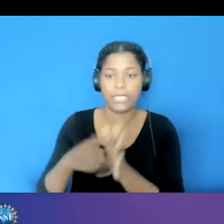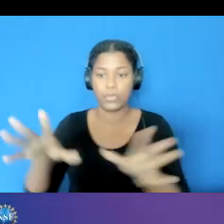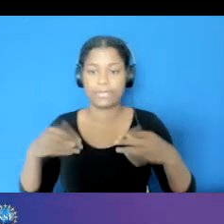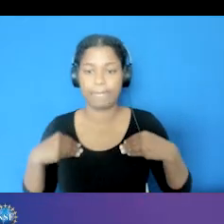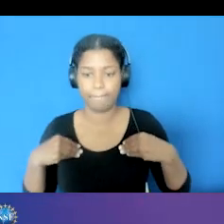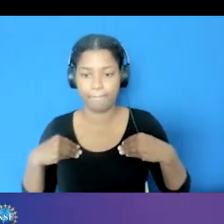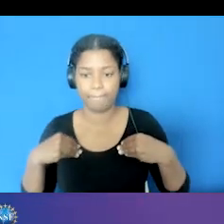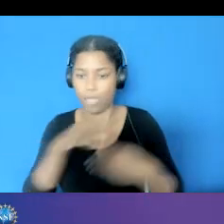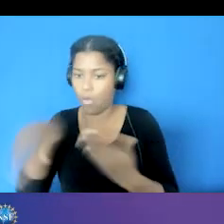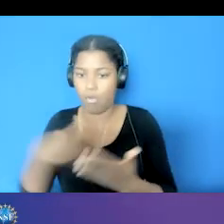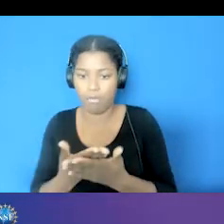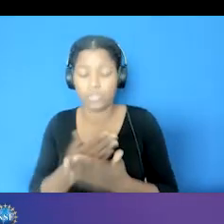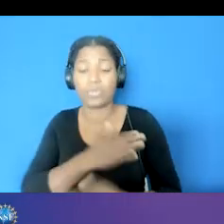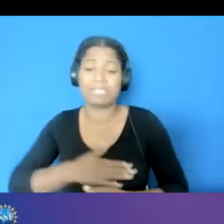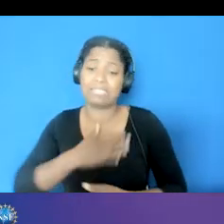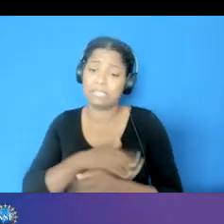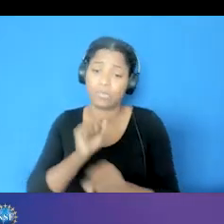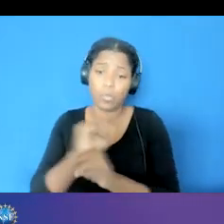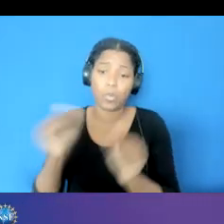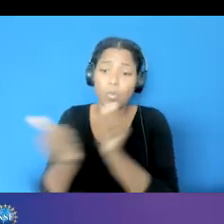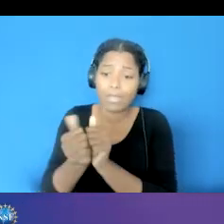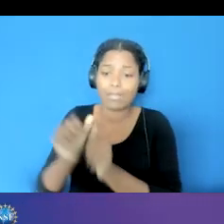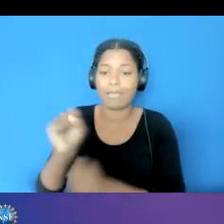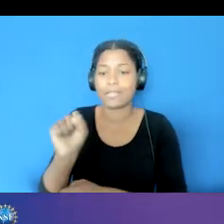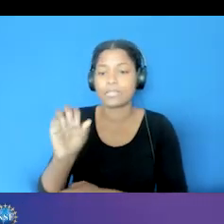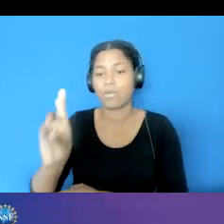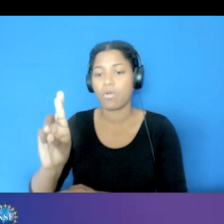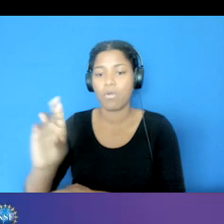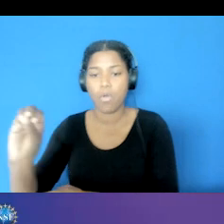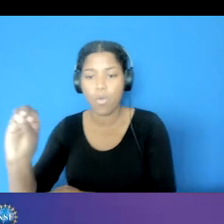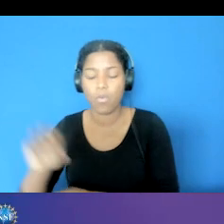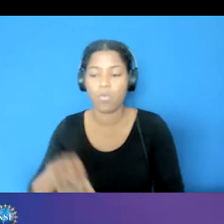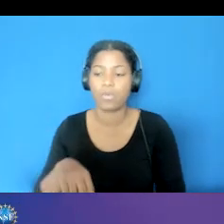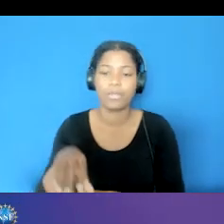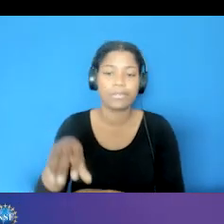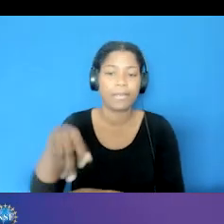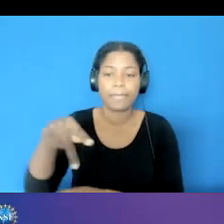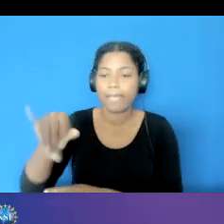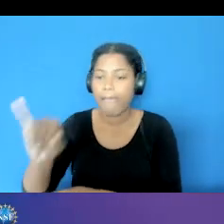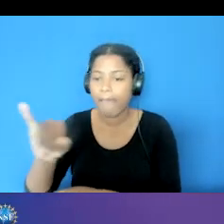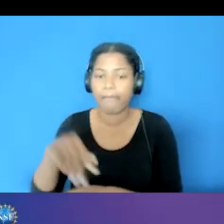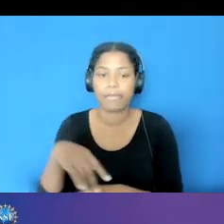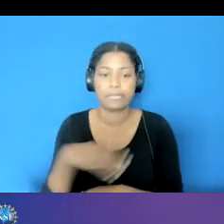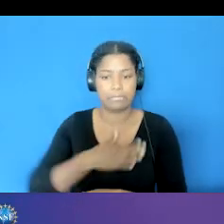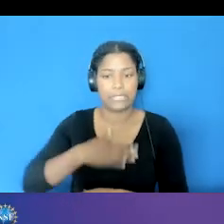So please work with the SROs, and PIs, and co-PIs, anyone involved to reintroduce yourself